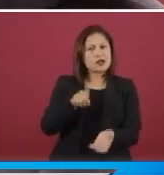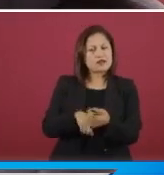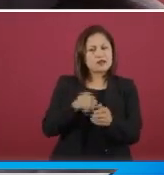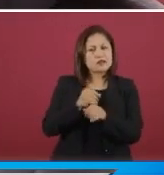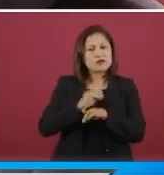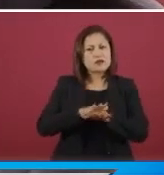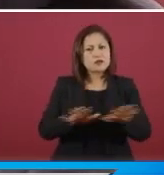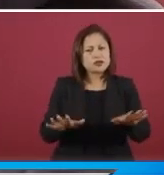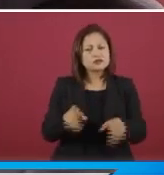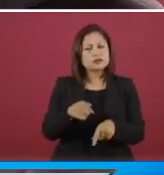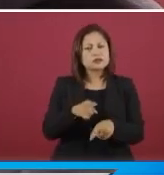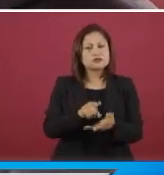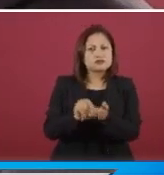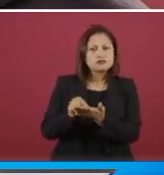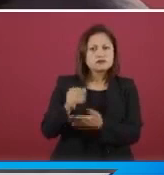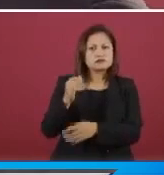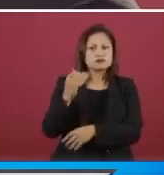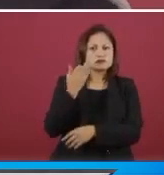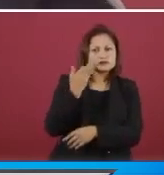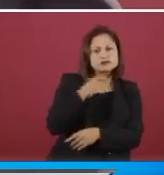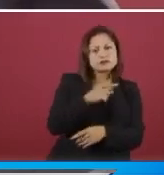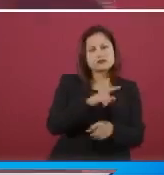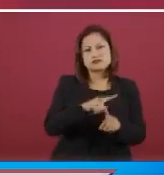the opposition suffered fences and information blocks